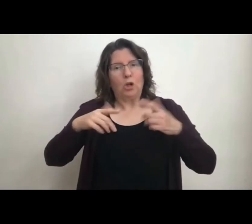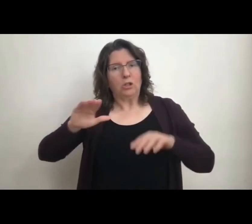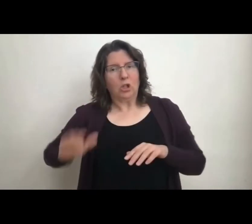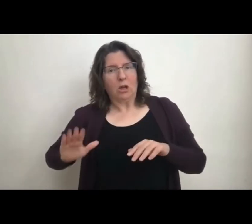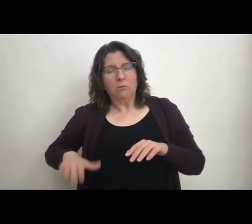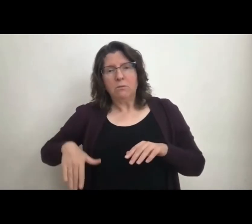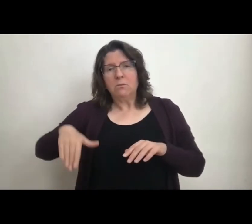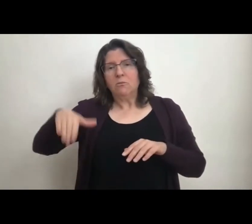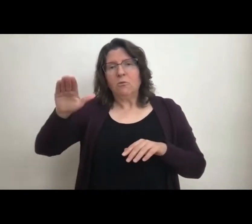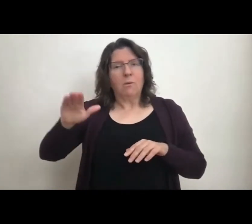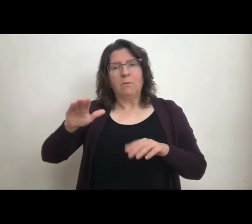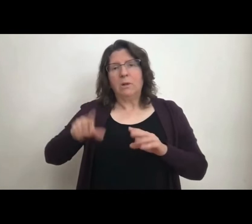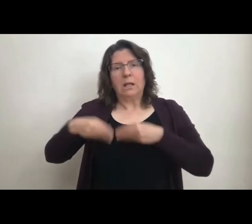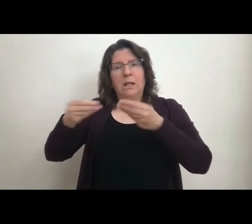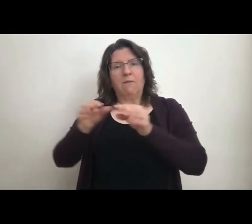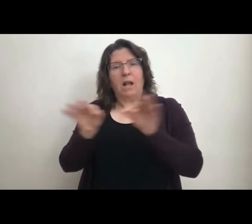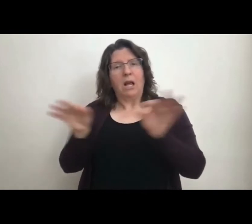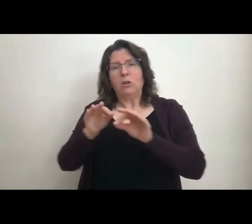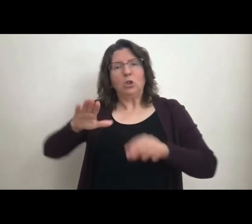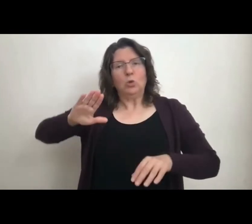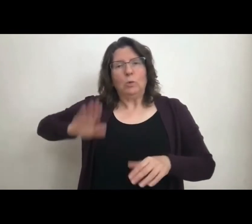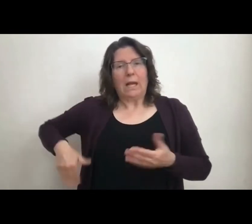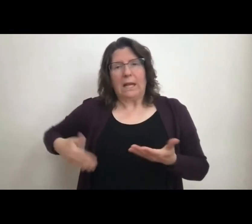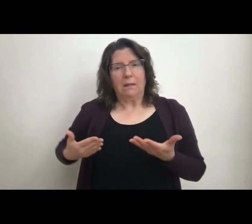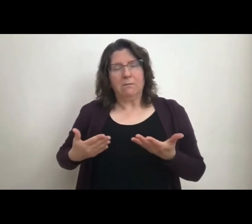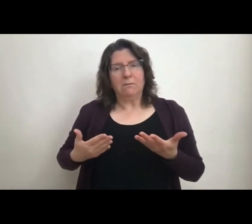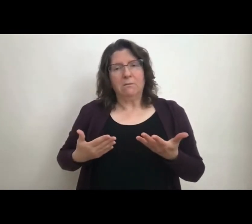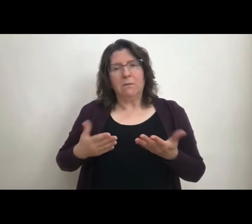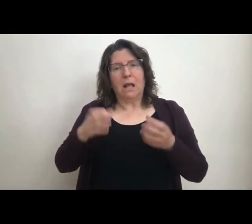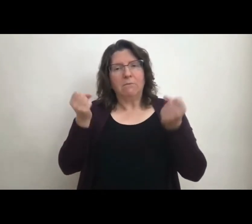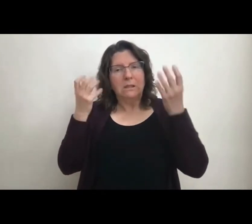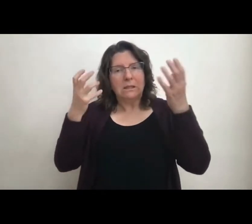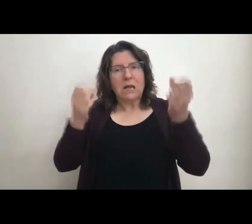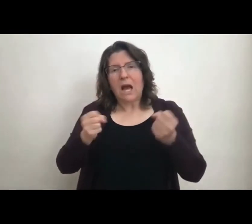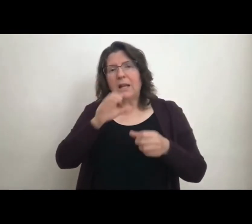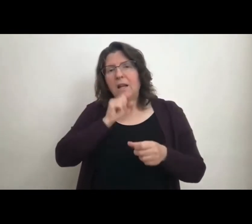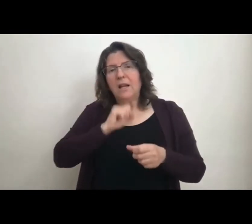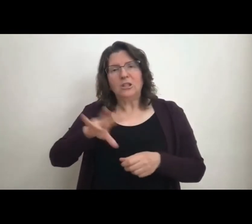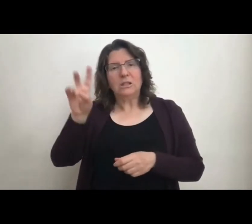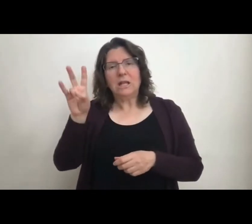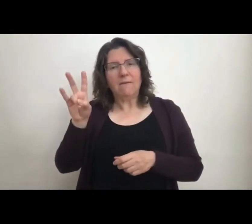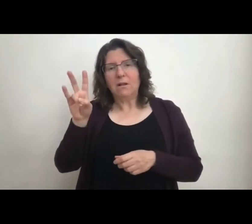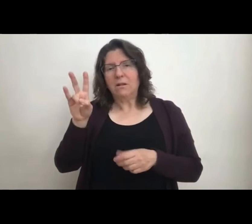All those early developmentally important years for language acquisition have been lost.